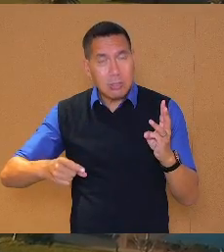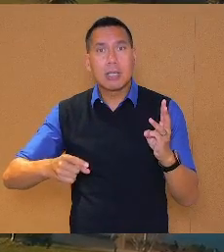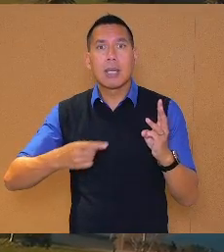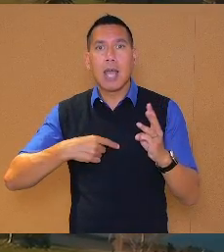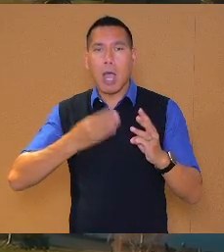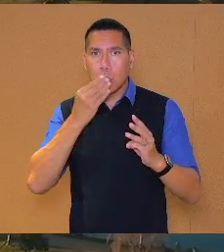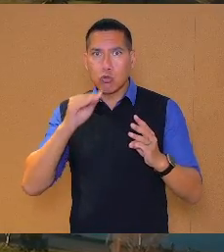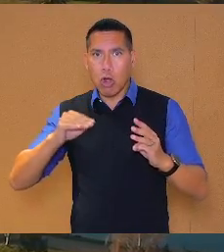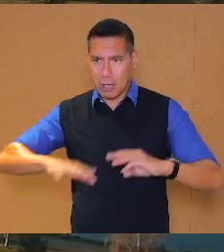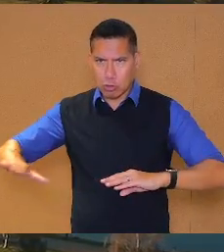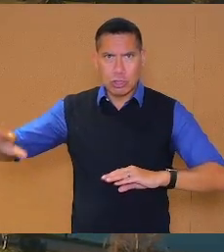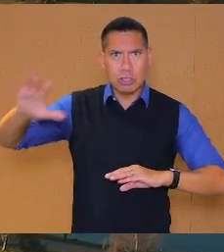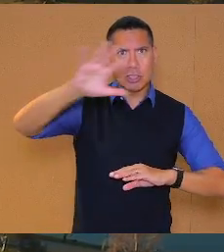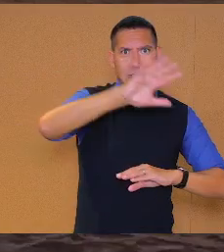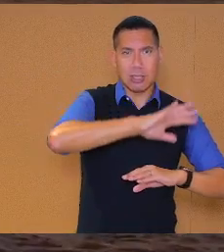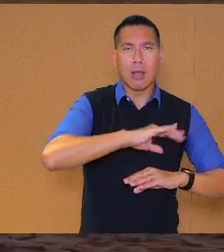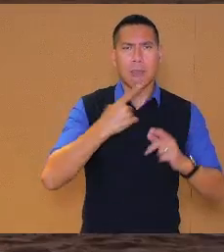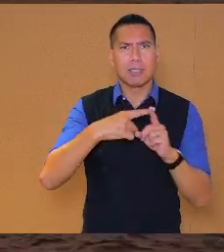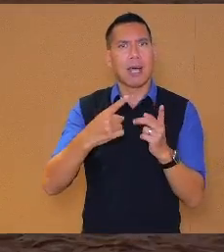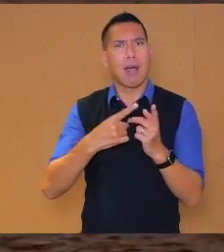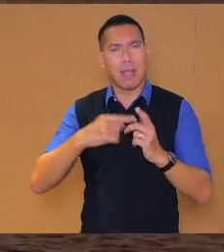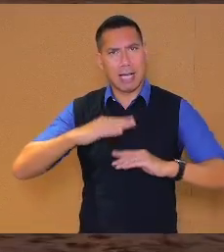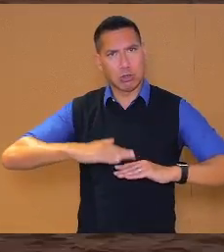various Countries amongst others.